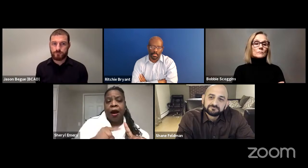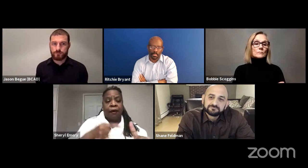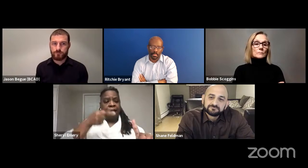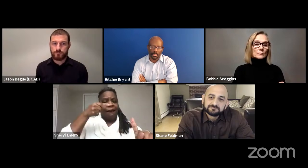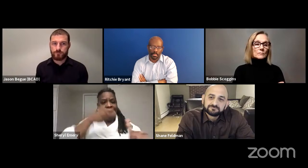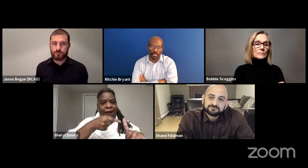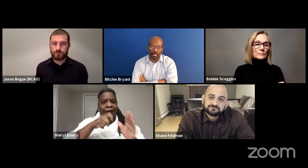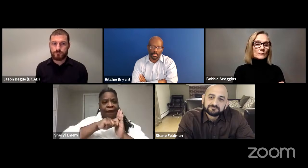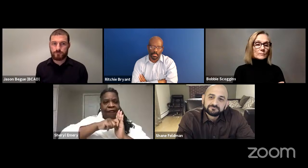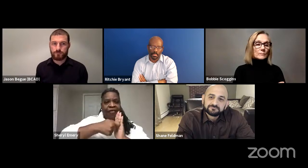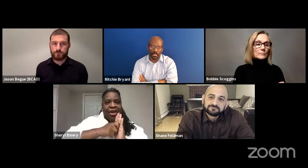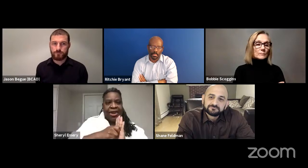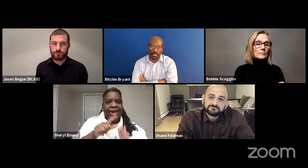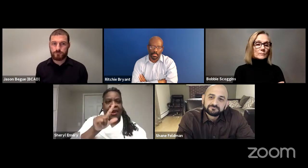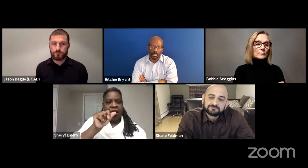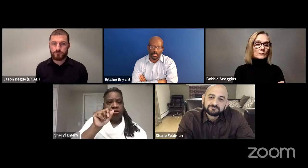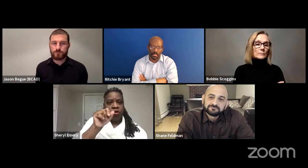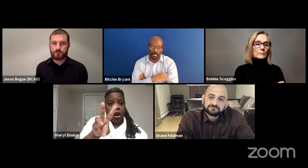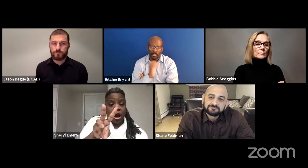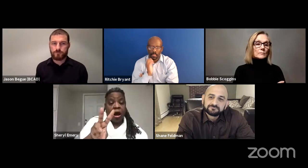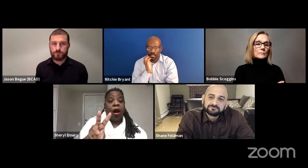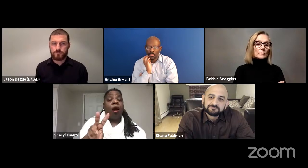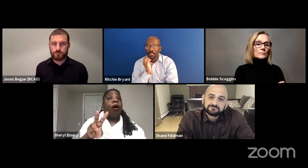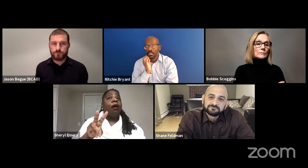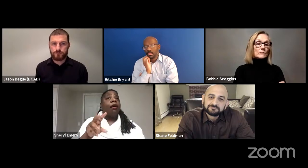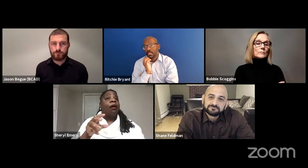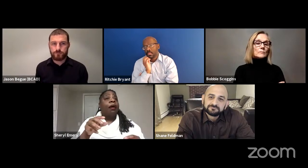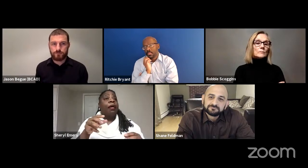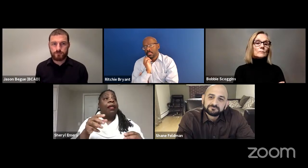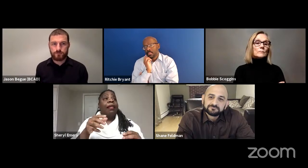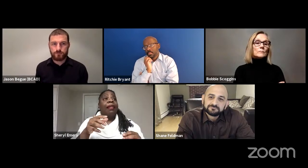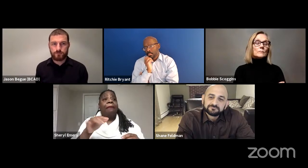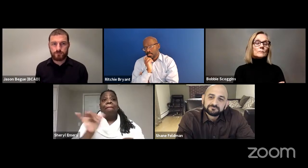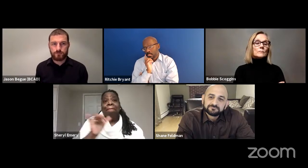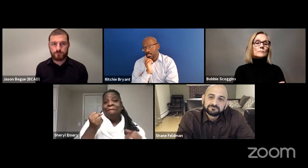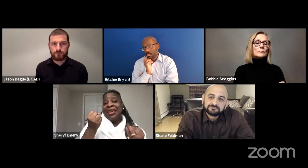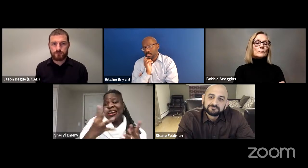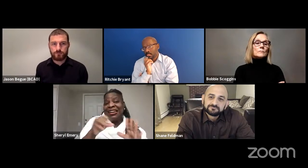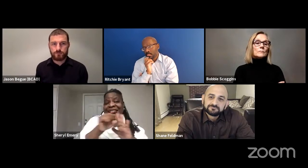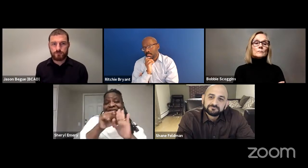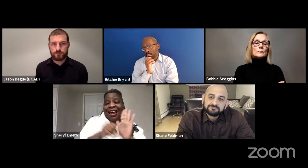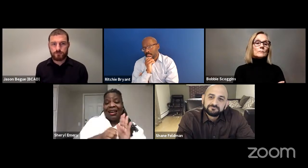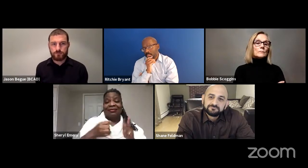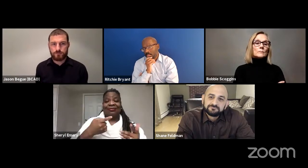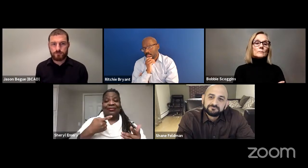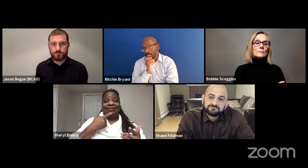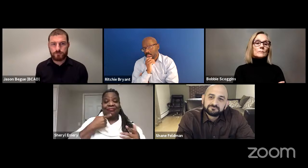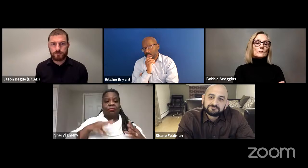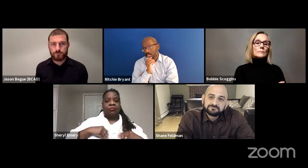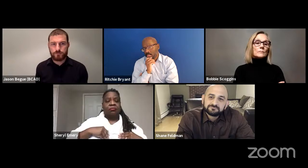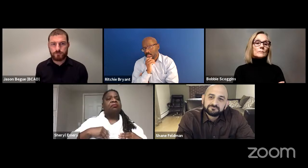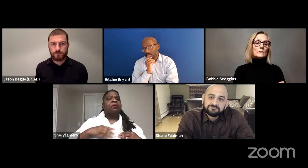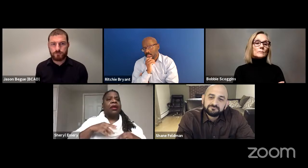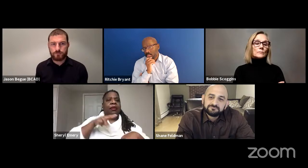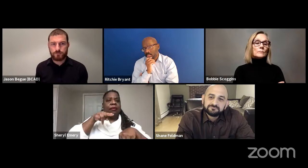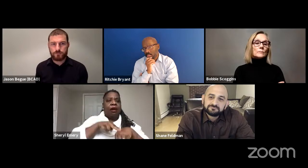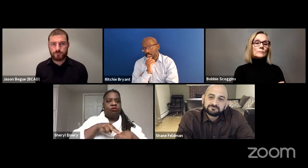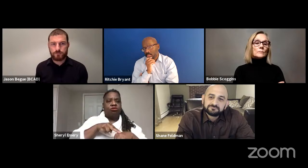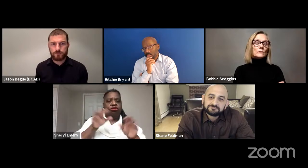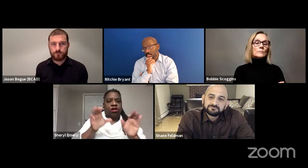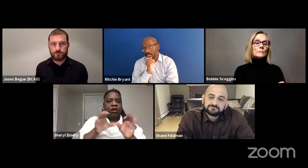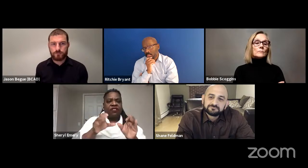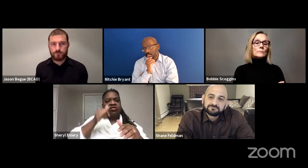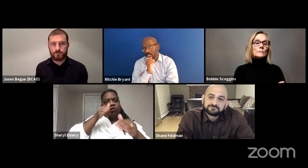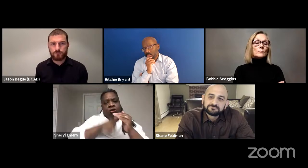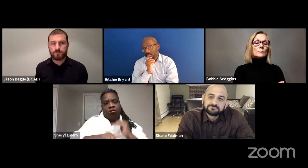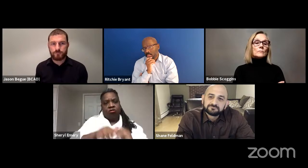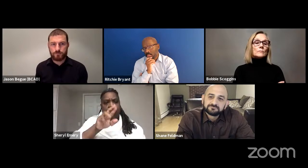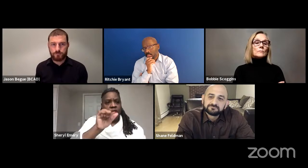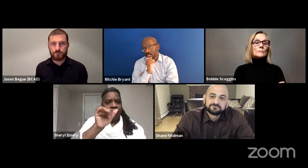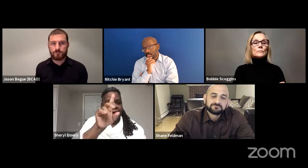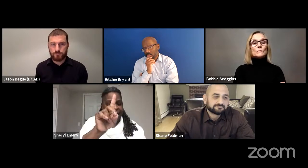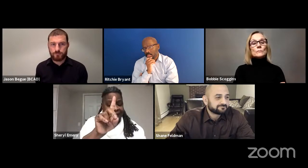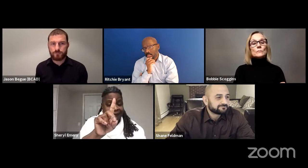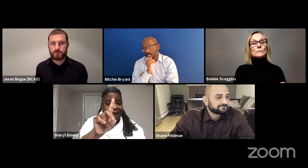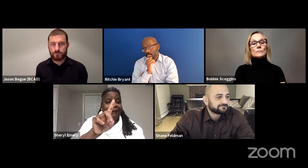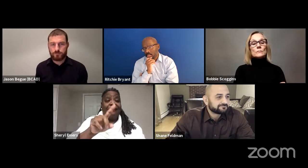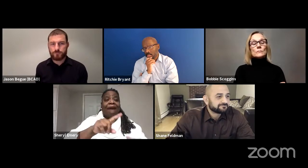provides some legal protection. The key is in the law. For example, many states say that